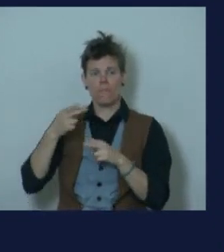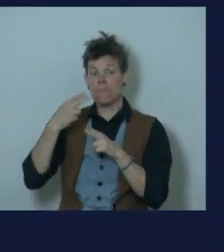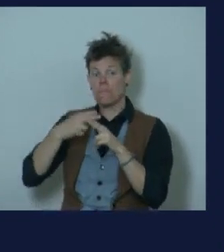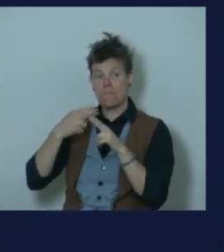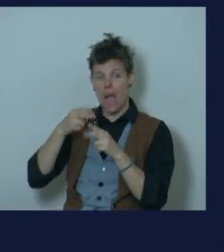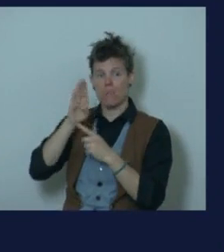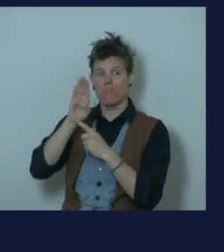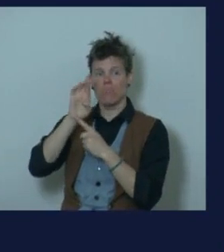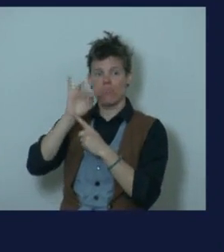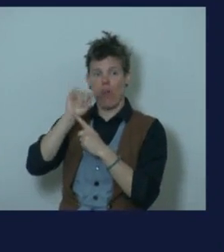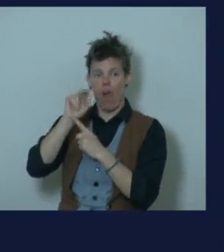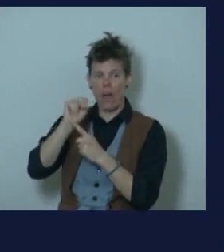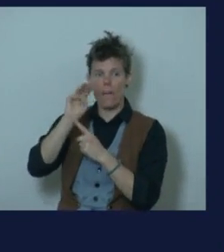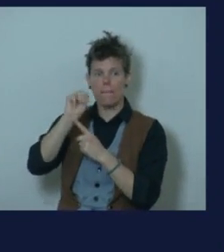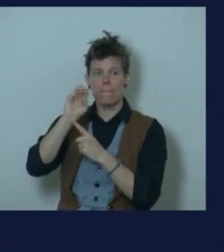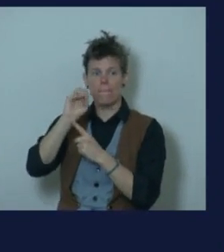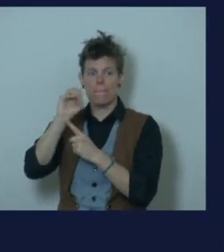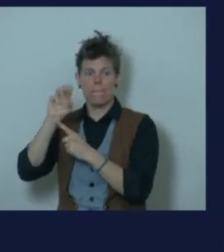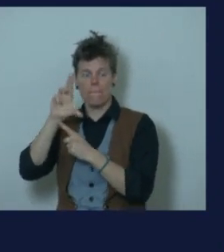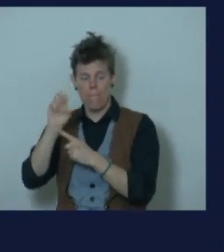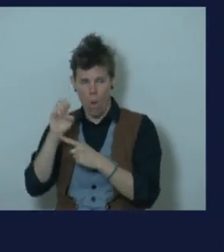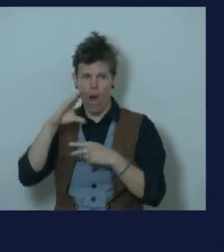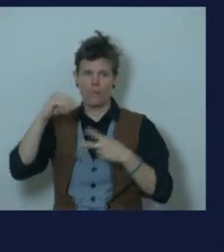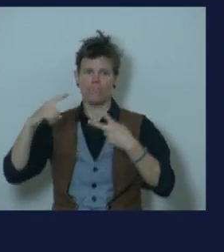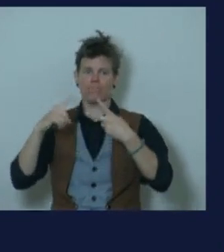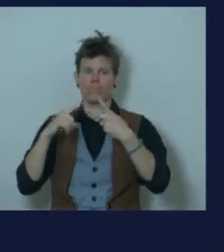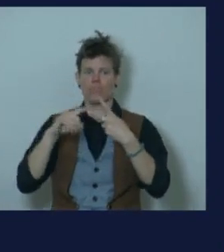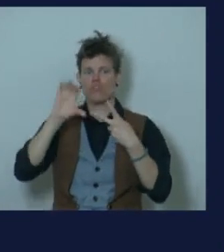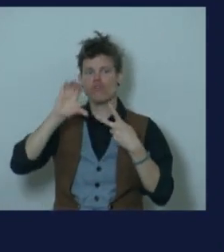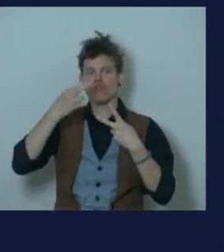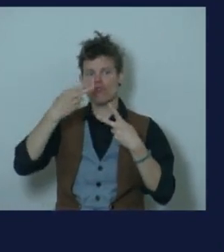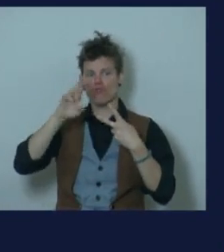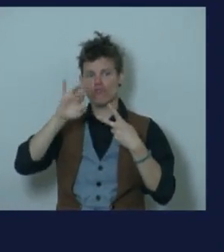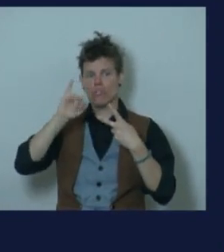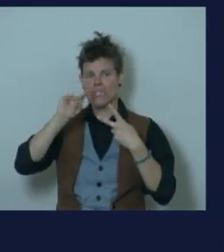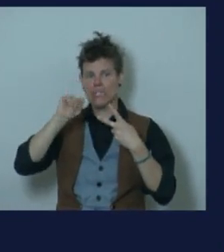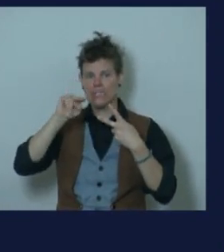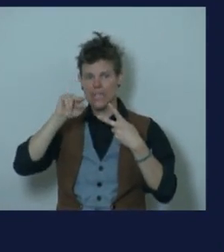I SPECIFICALLY WANT TO THANK OUR COCHAIRS.